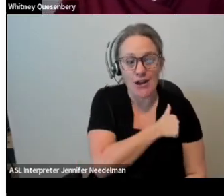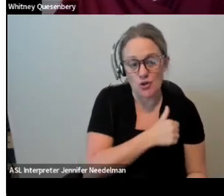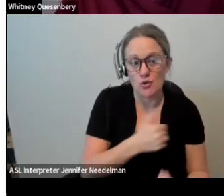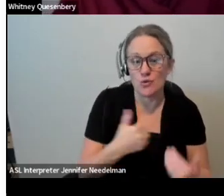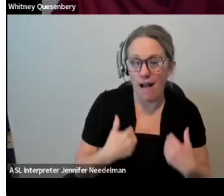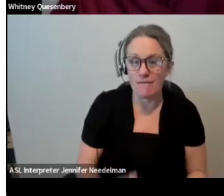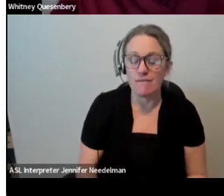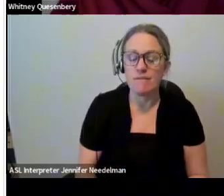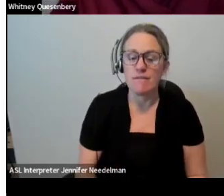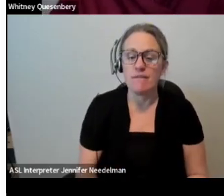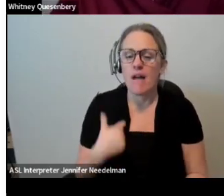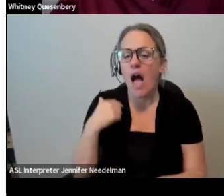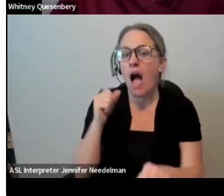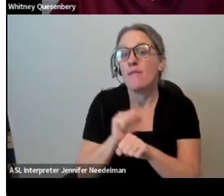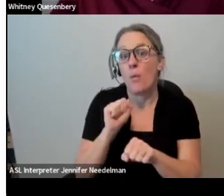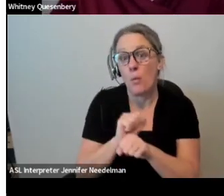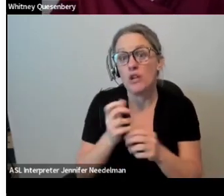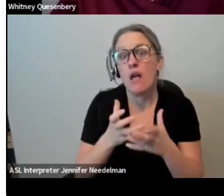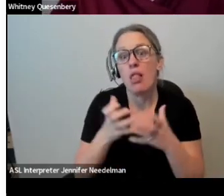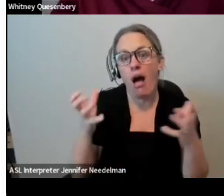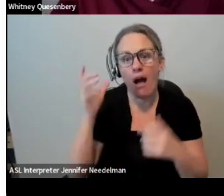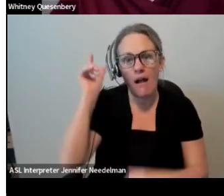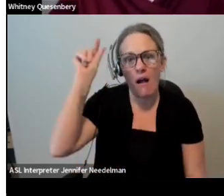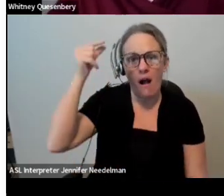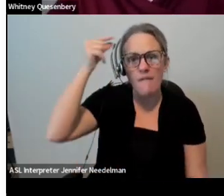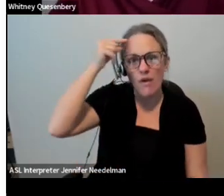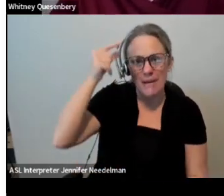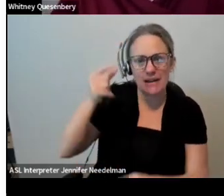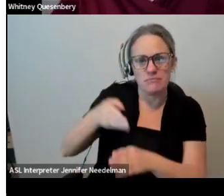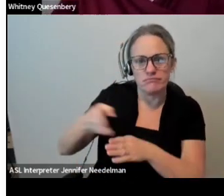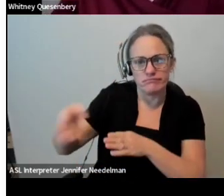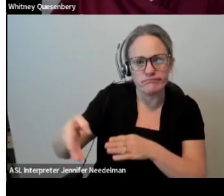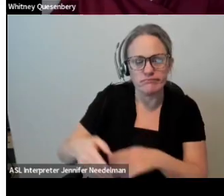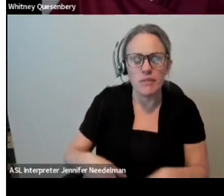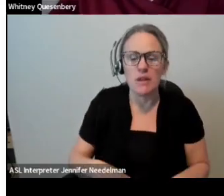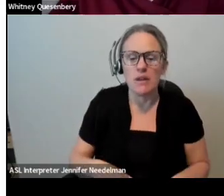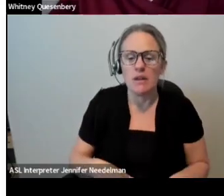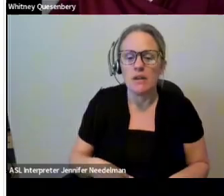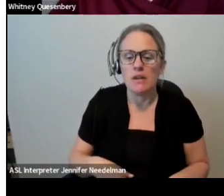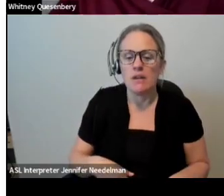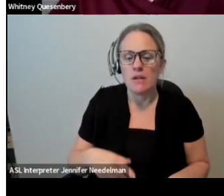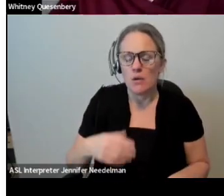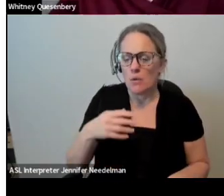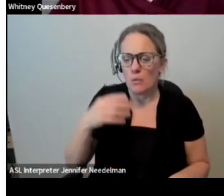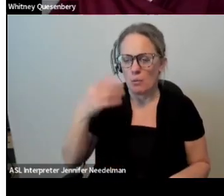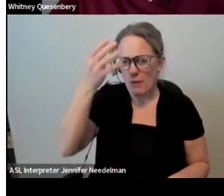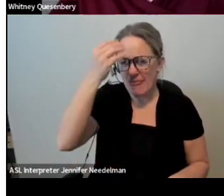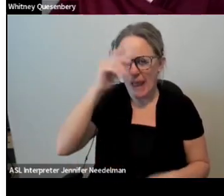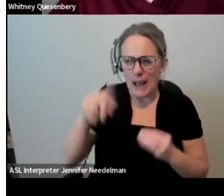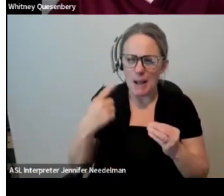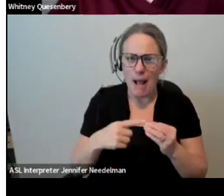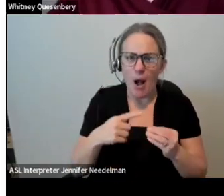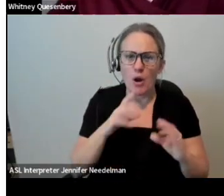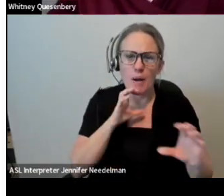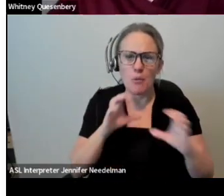and one of the thinking about how we communicate with voters when there's a problem, right?